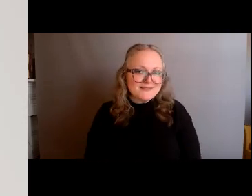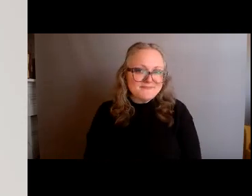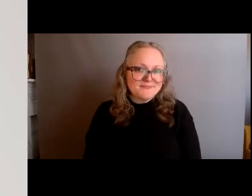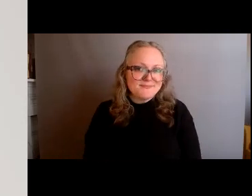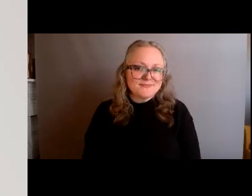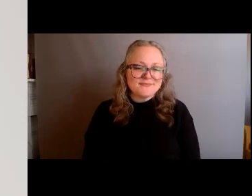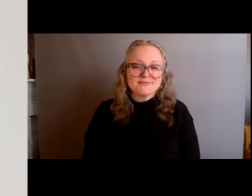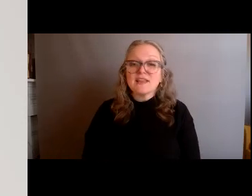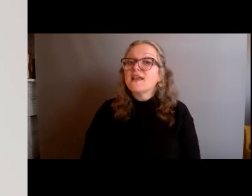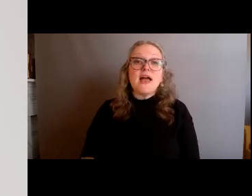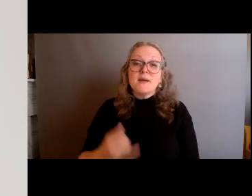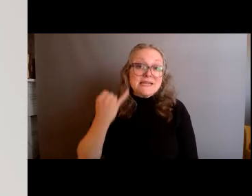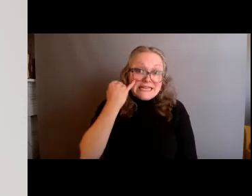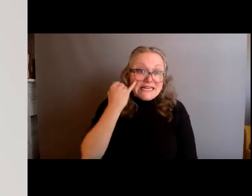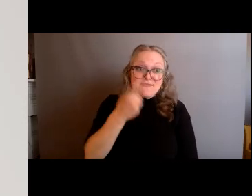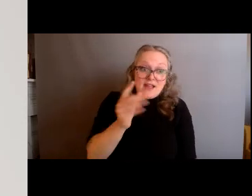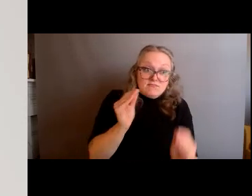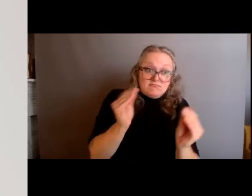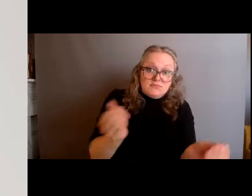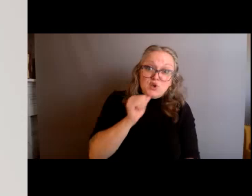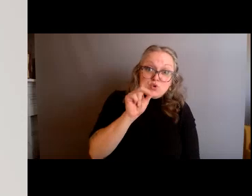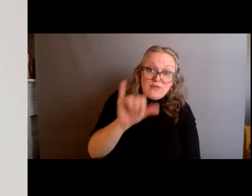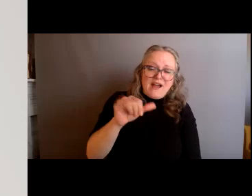Now, if they don't do that, you know I would say at least every